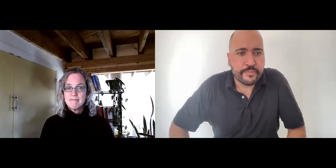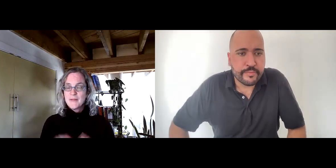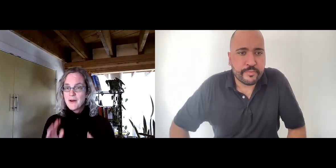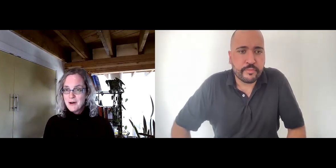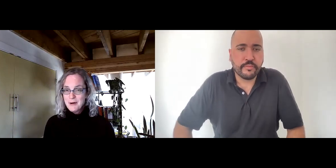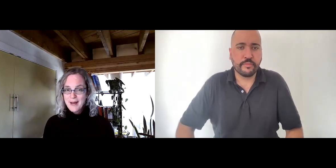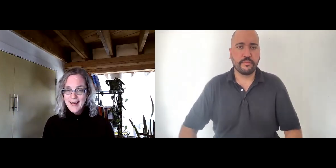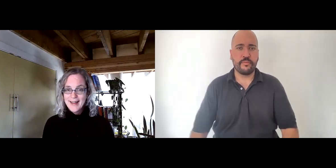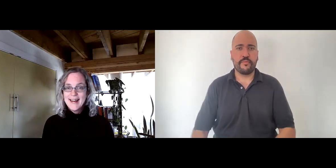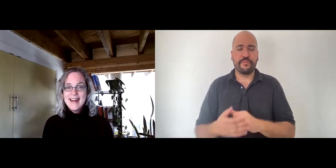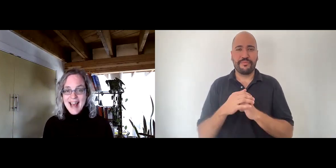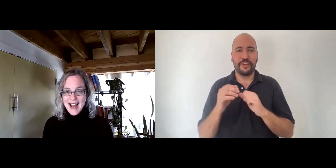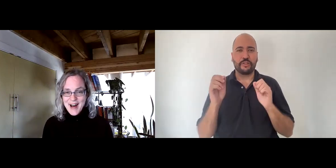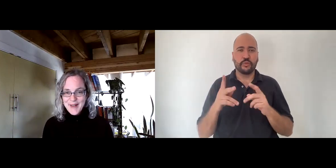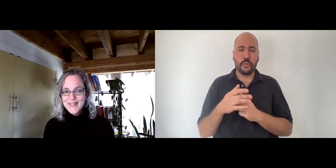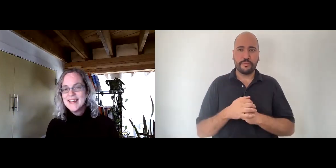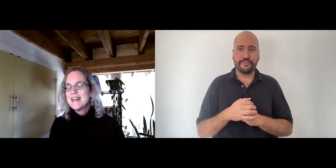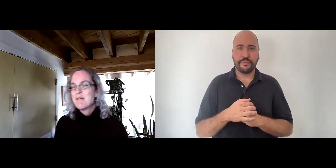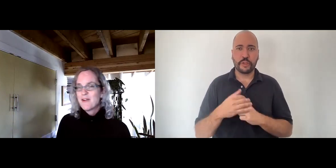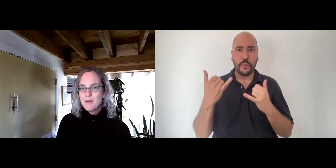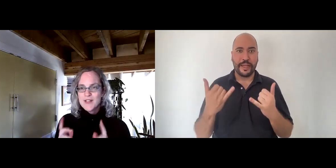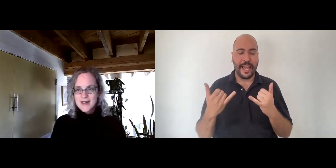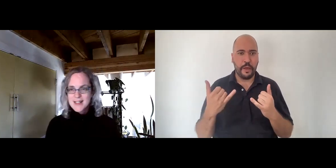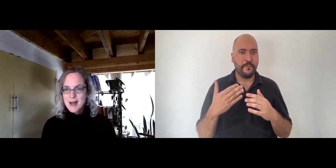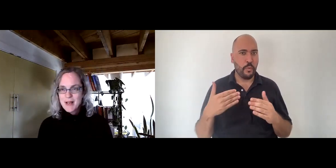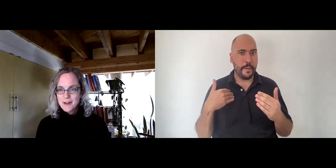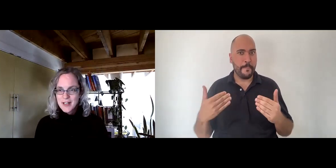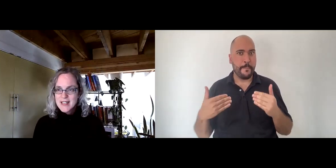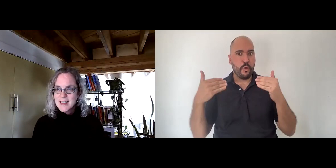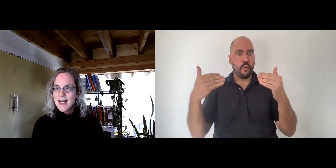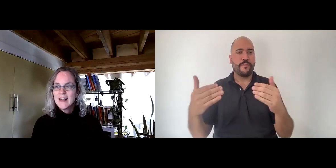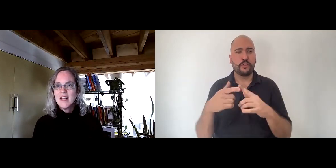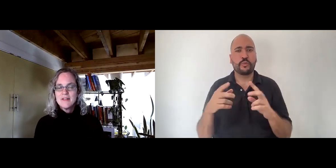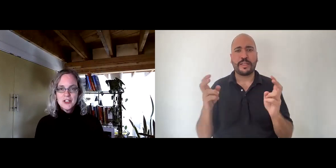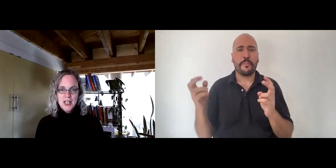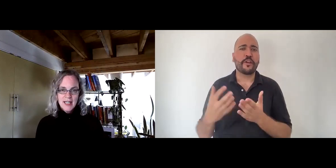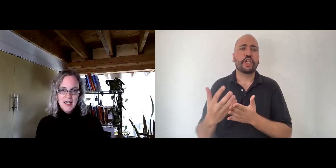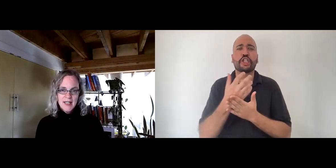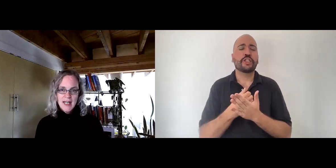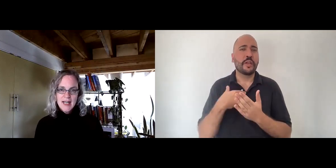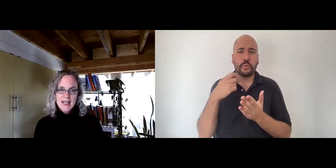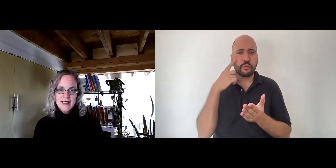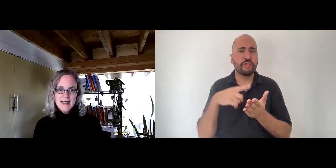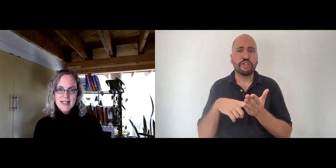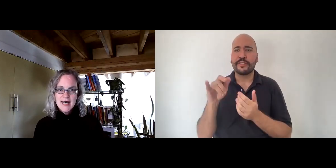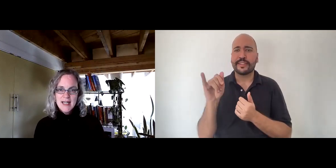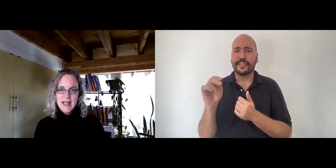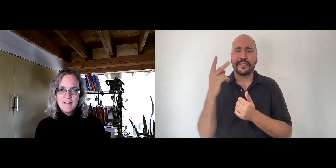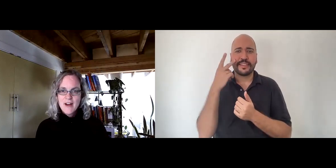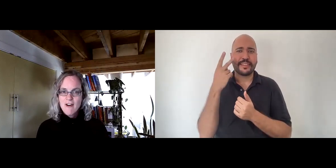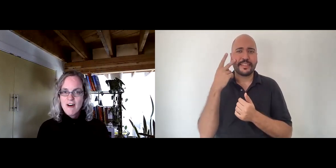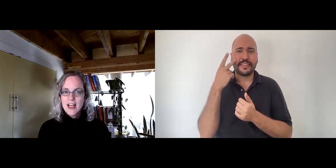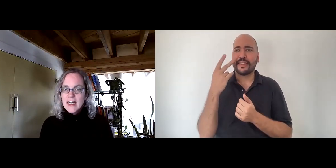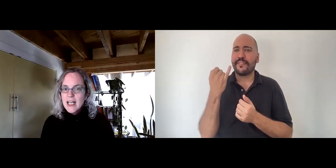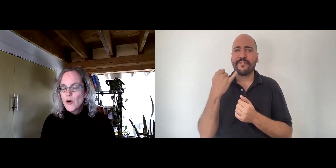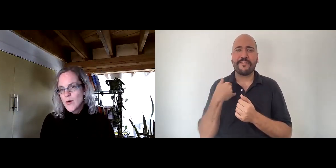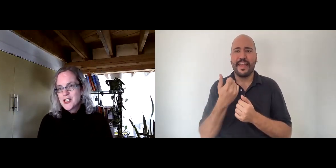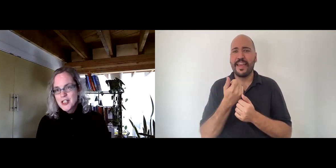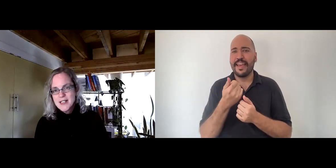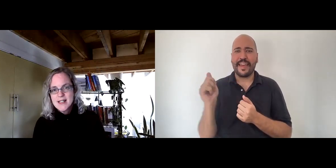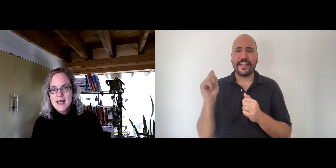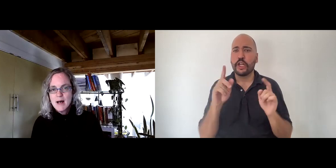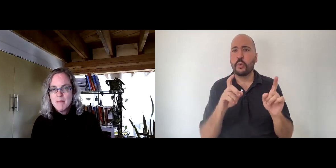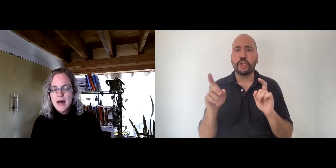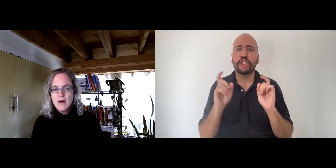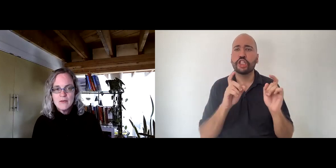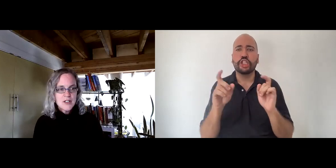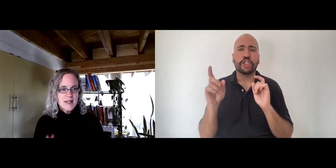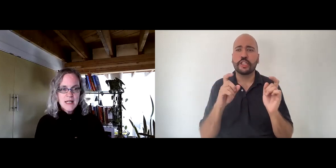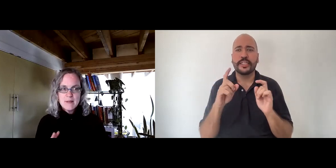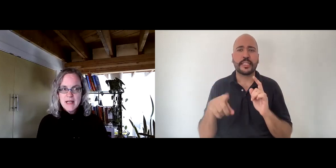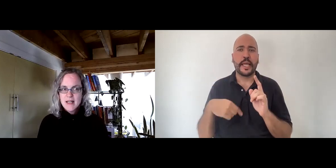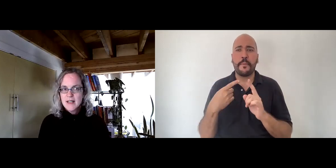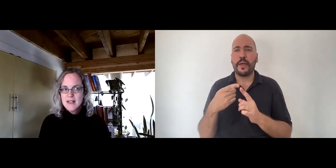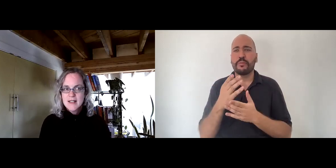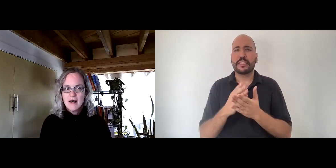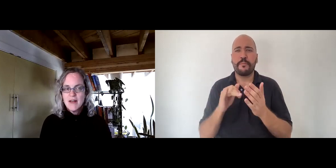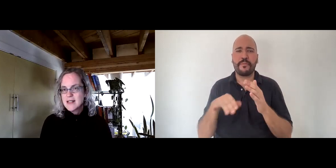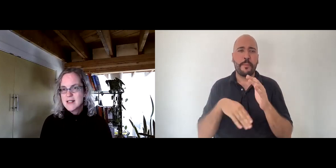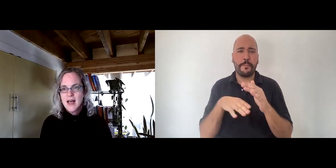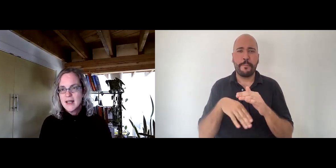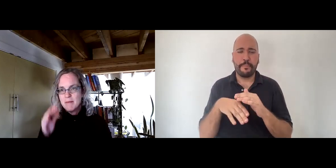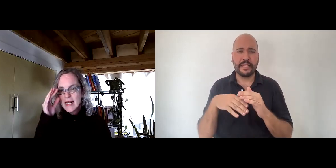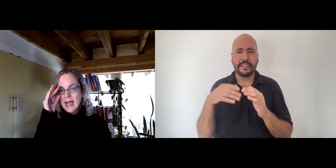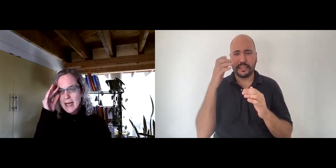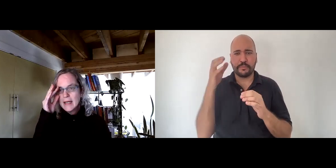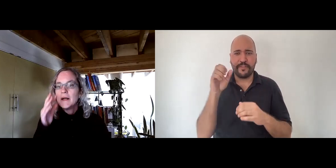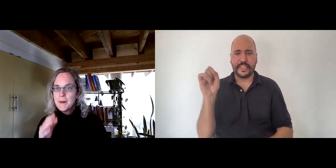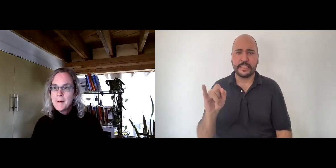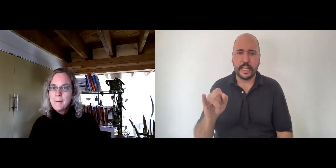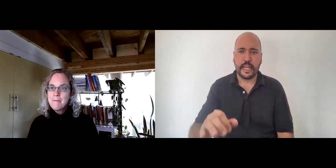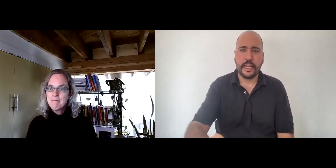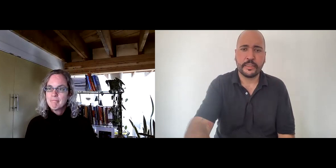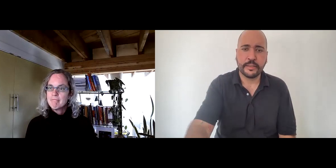Okay. Now, before I move on to the topic of earnings, I'd love to check in and see if there are any questions about just some of these basics of SSI and Medicaid.